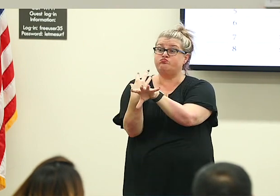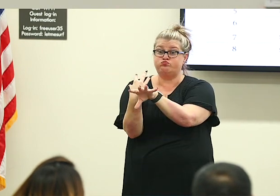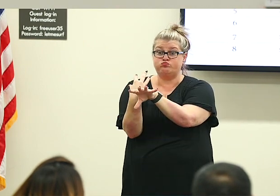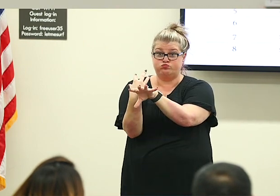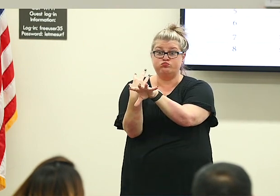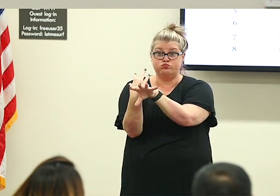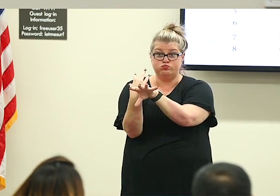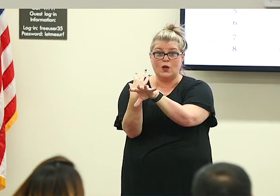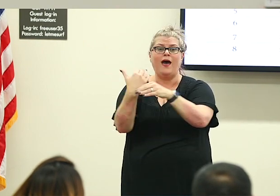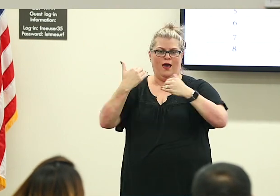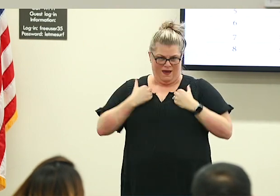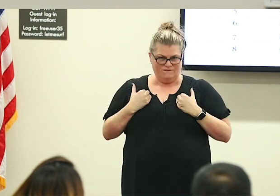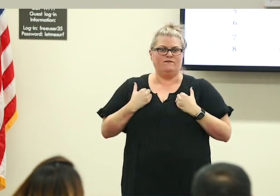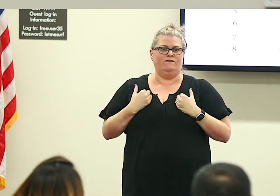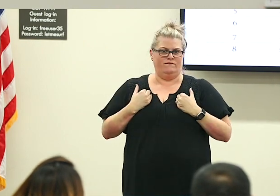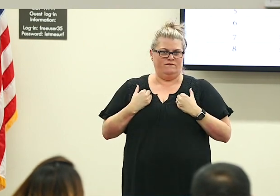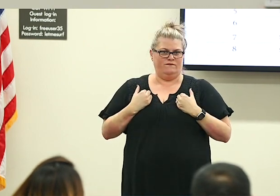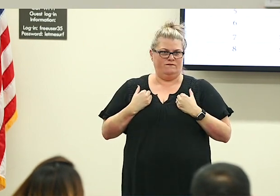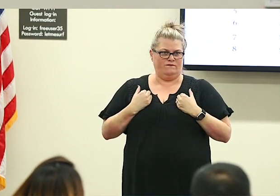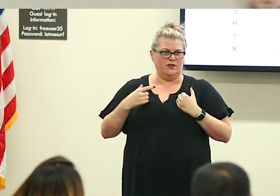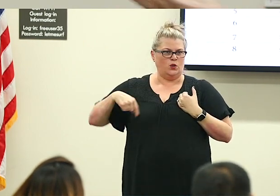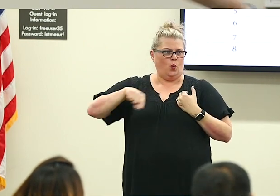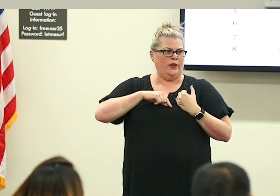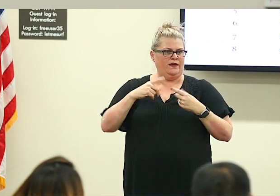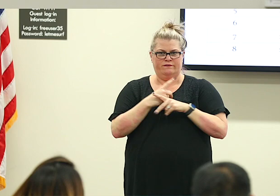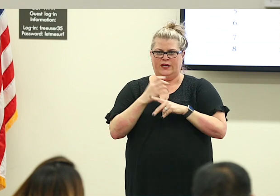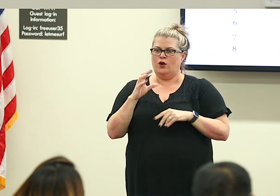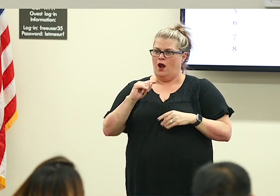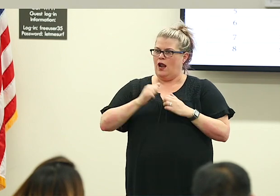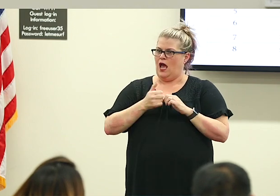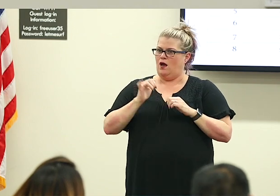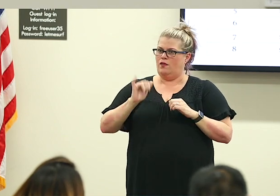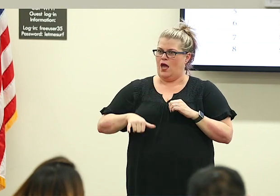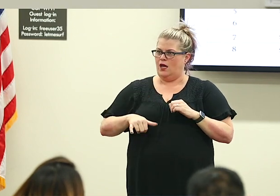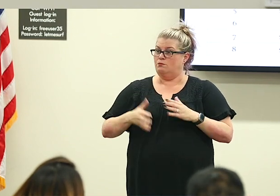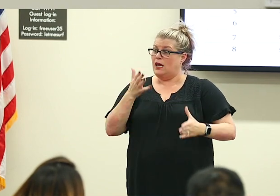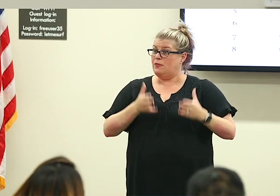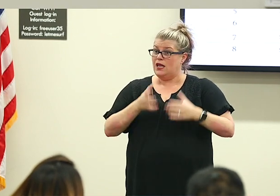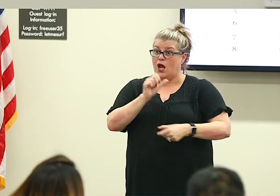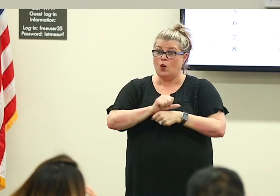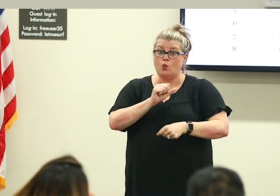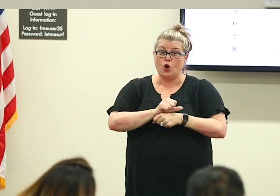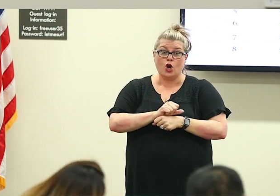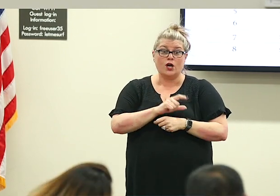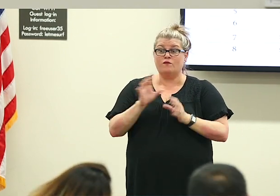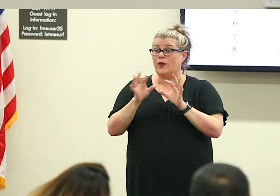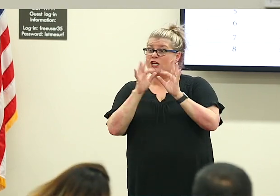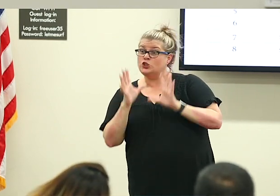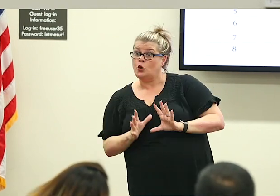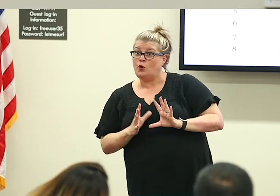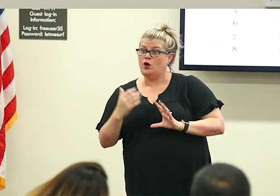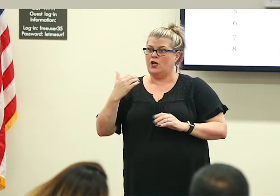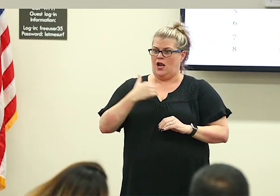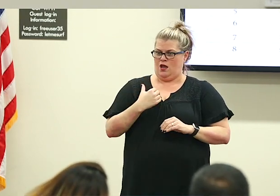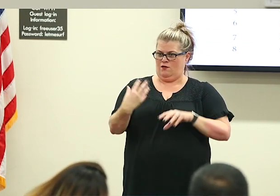we have those capabilities. So that may work well for those who need an interpreter or someone visual.